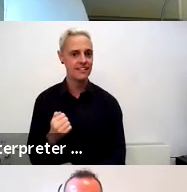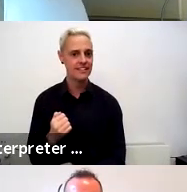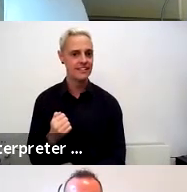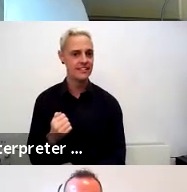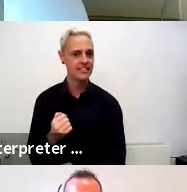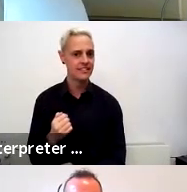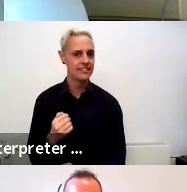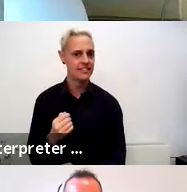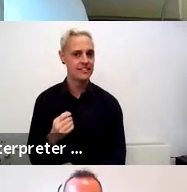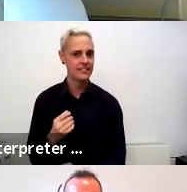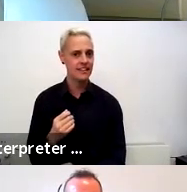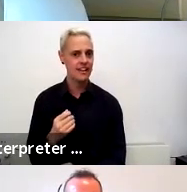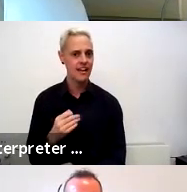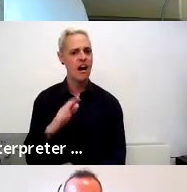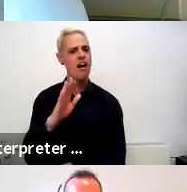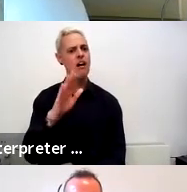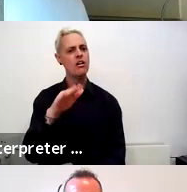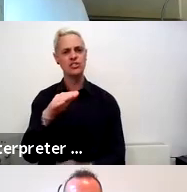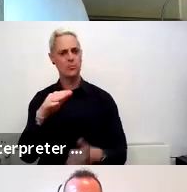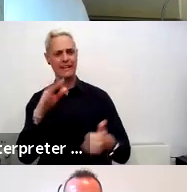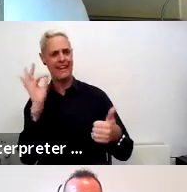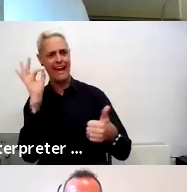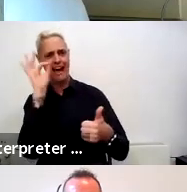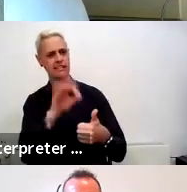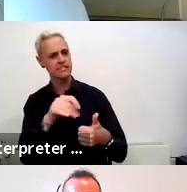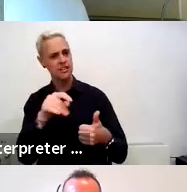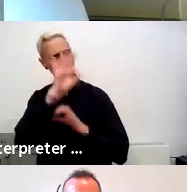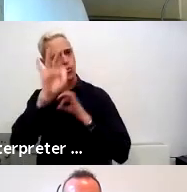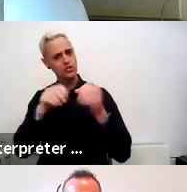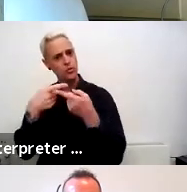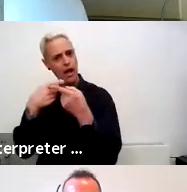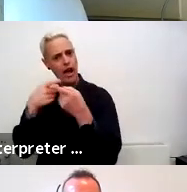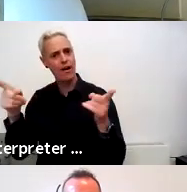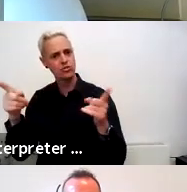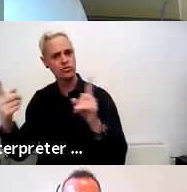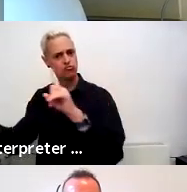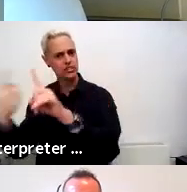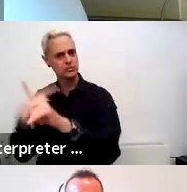explored. What will happen to the answers of those questions or they've been made.